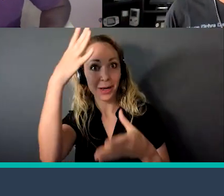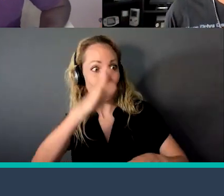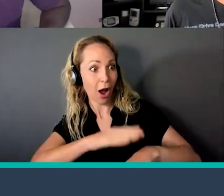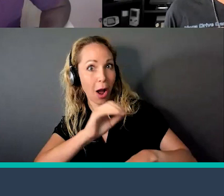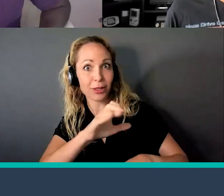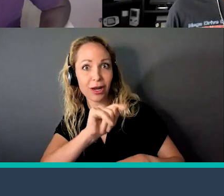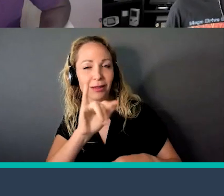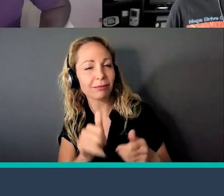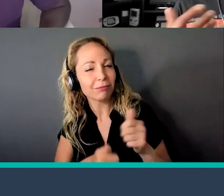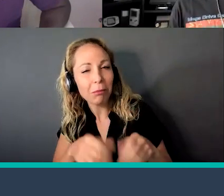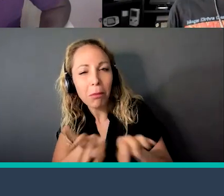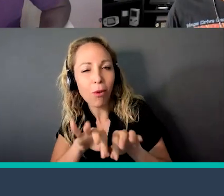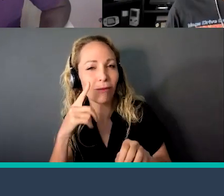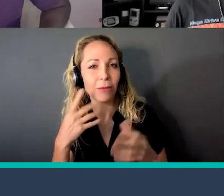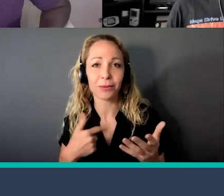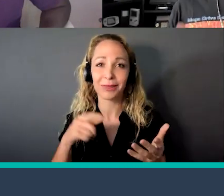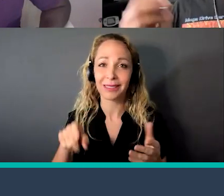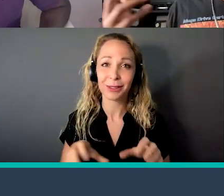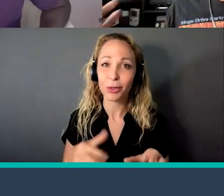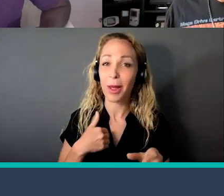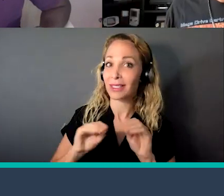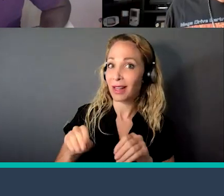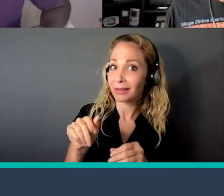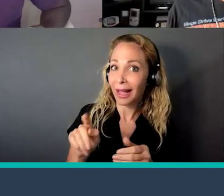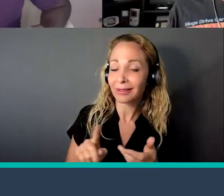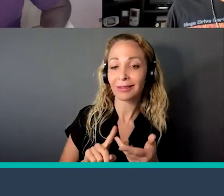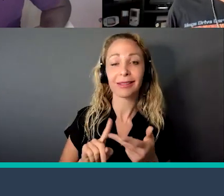AND WE HAVE INSTALL DATE AND WHEN THEY DISCONNECT.